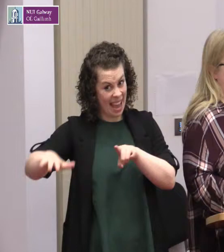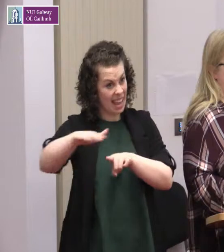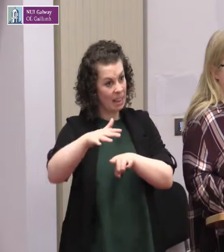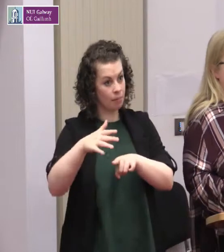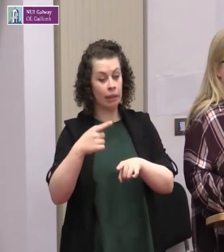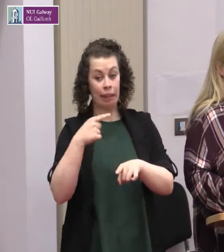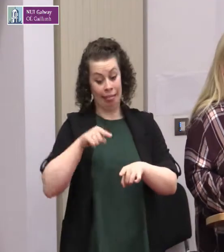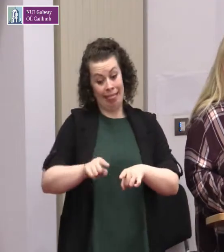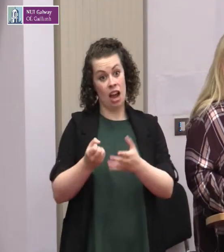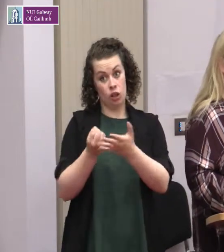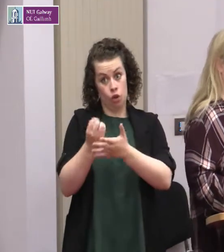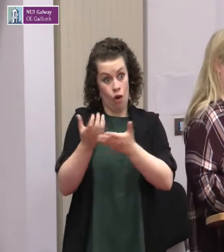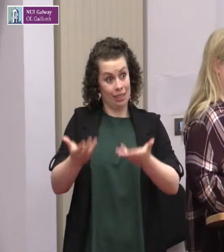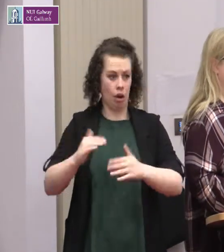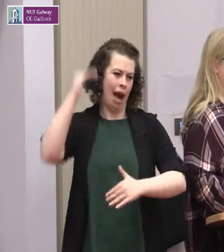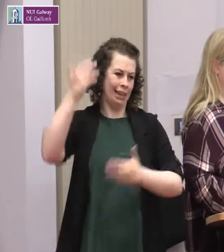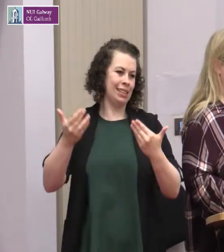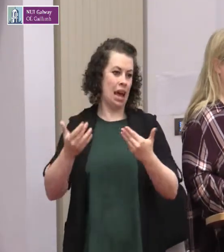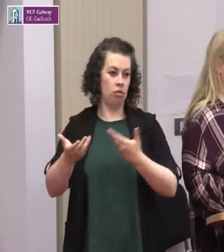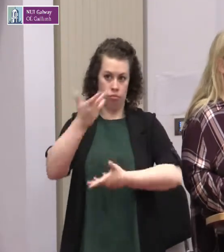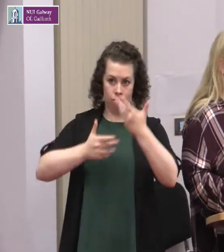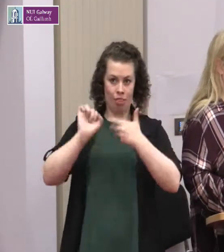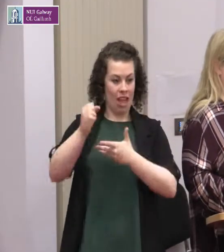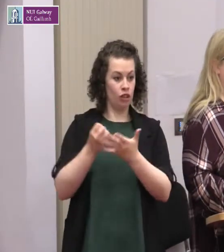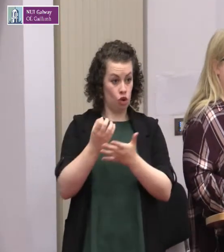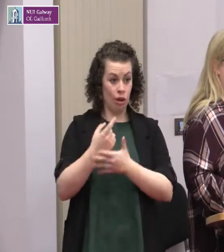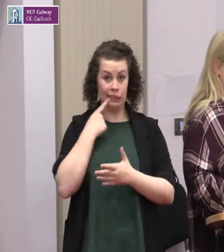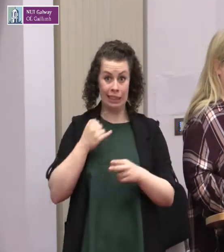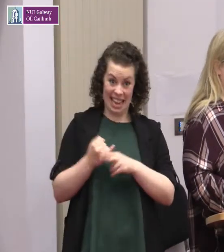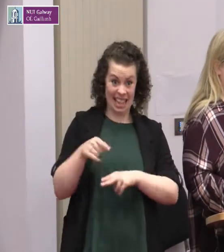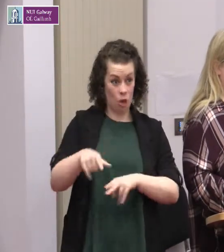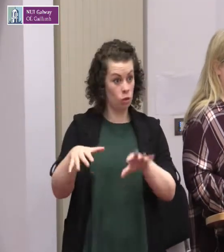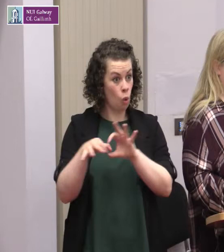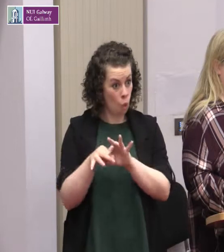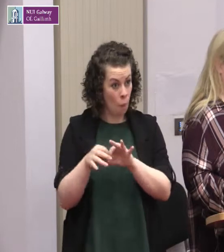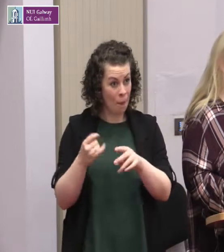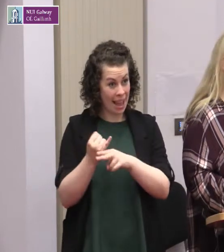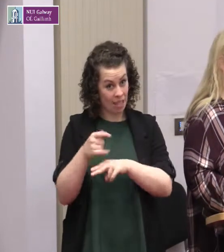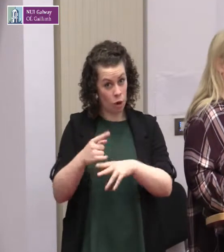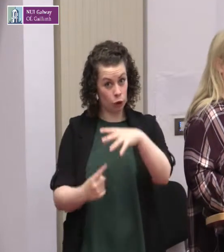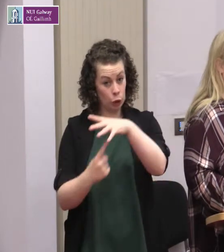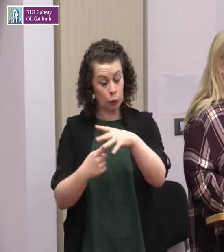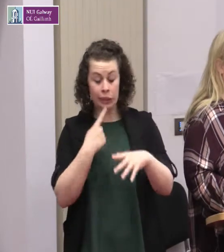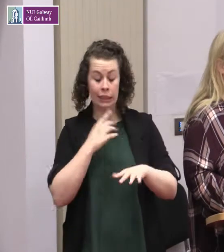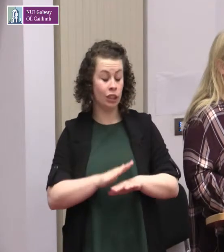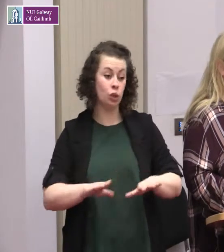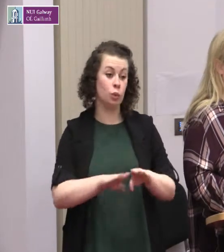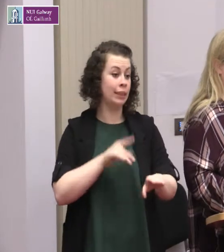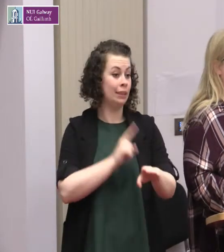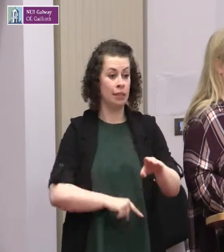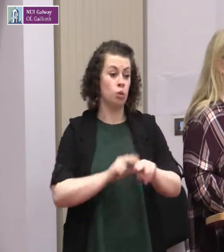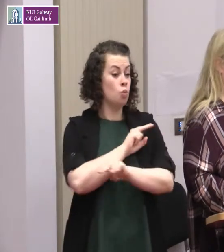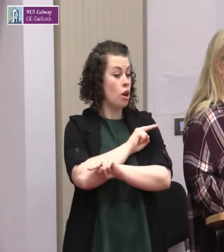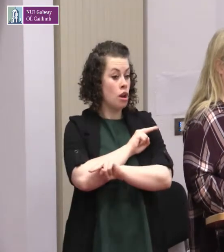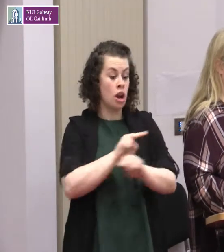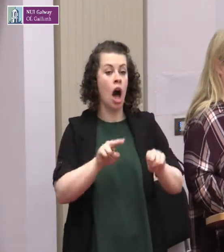The anecdotal evidence suggests children with disabilities were not considered adoptable.